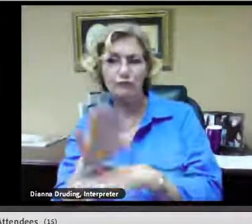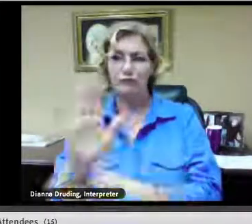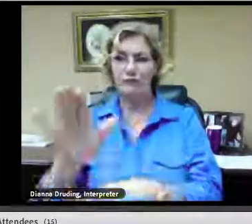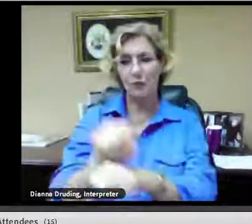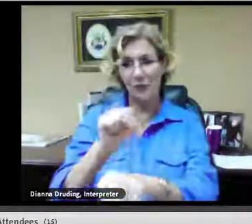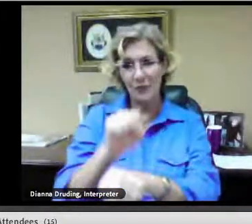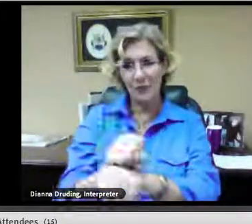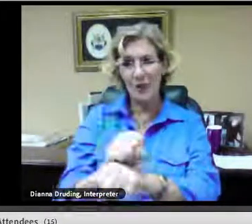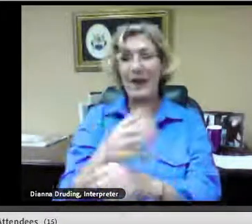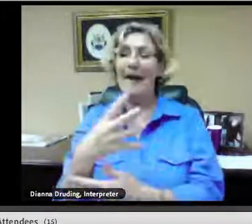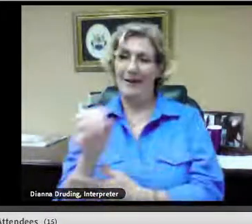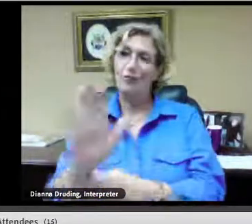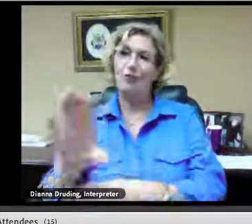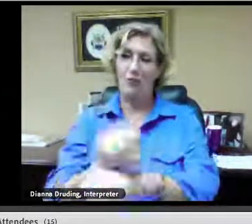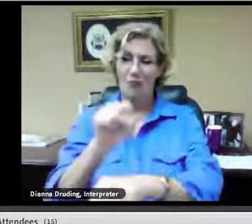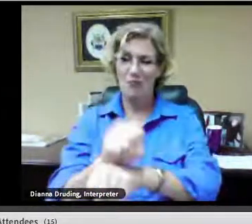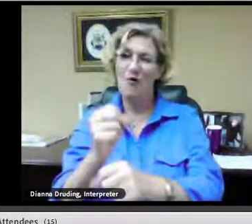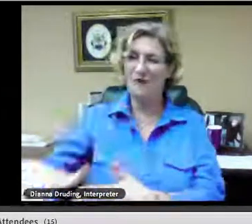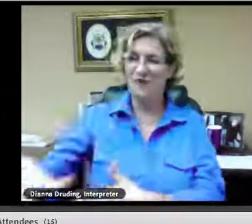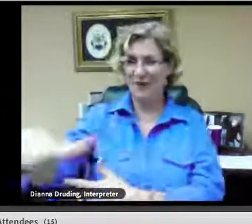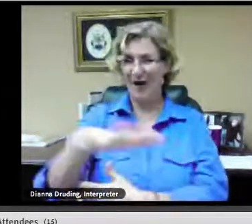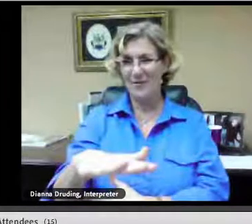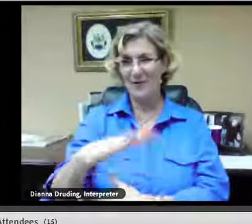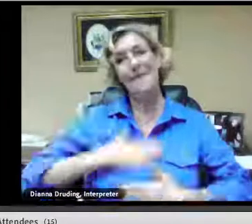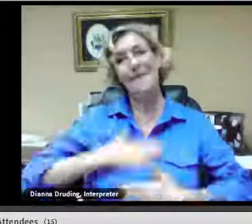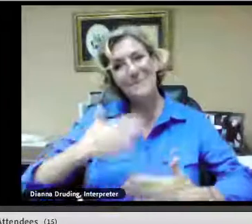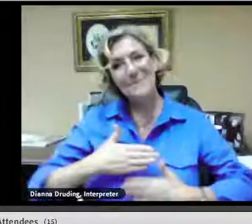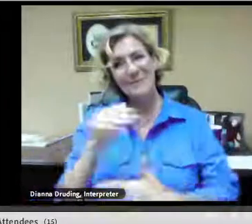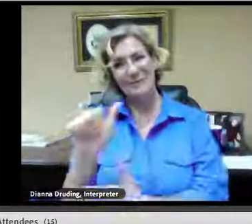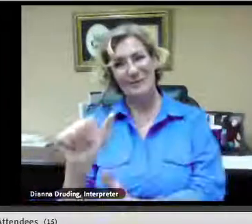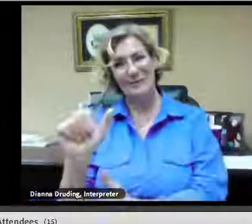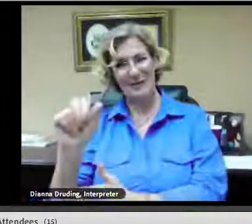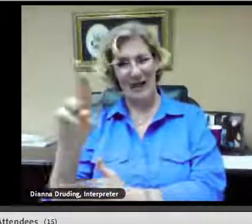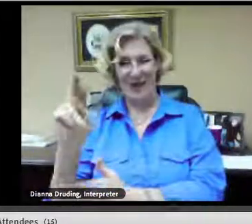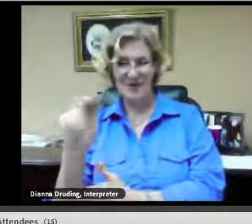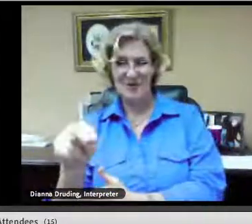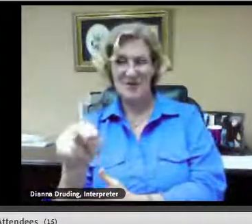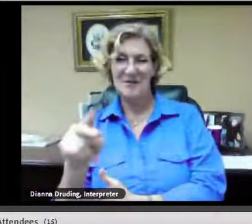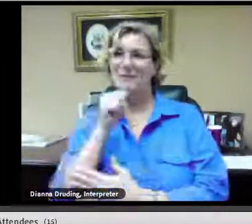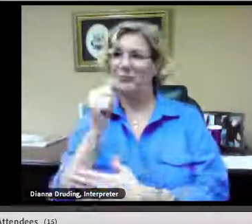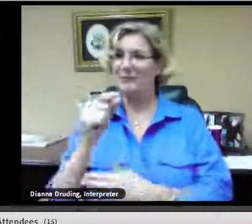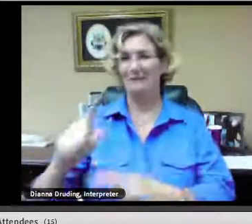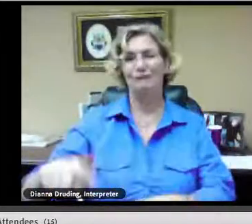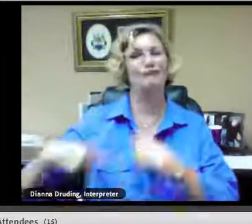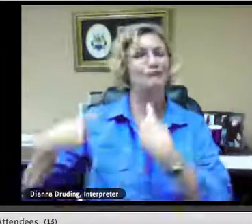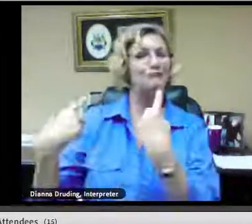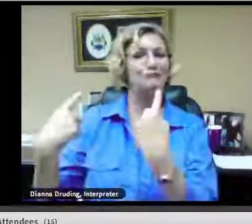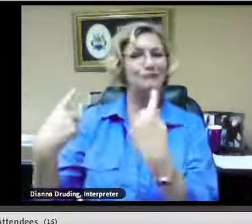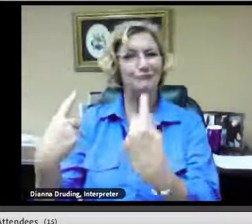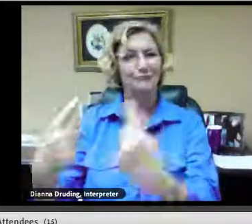and your work environment. I appreciate, Aaron, your never-ending patience with my learning curve with setting this all up